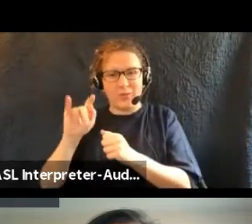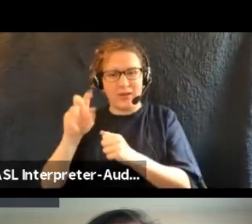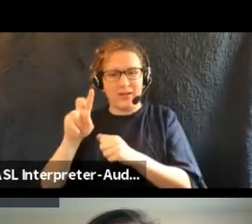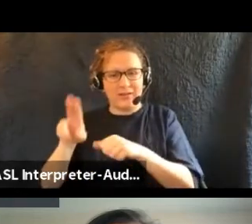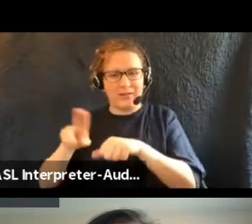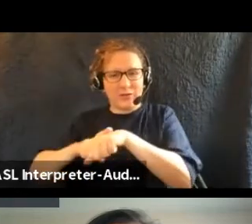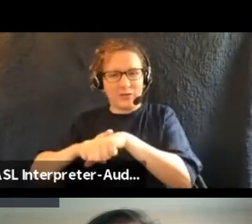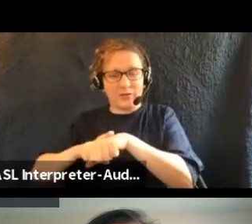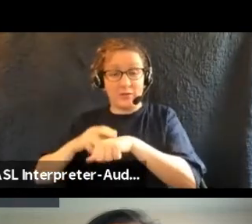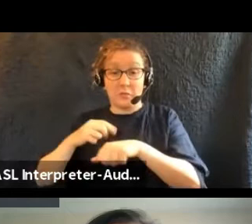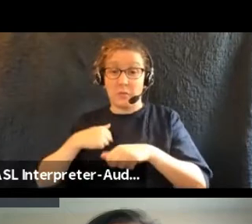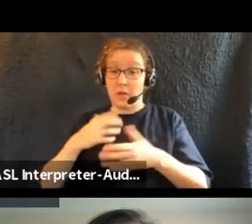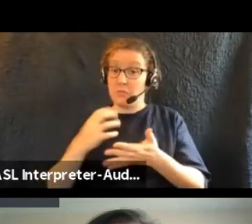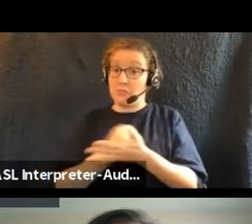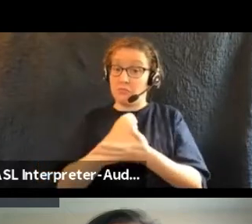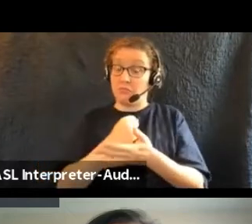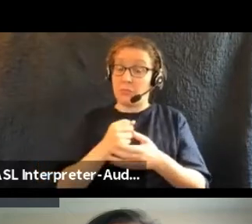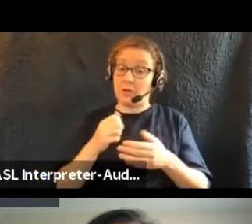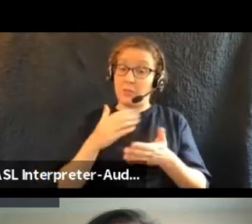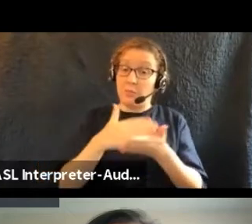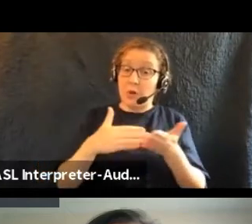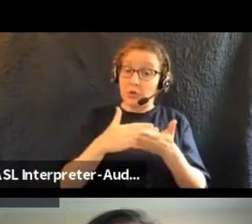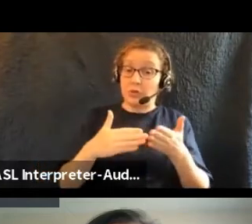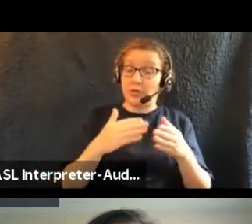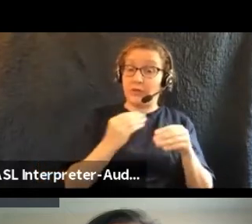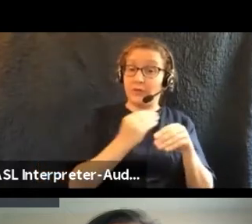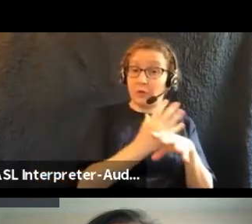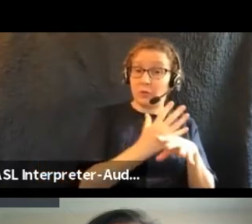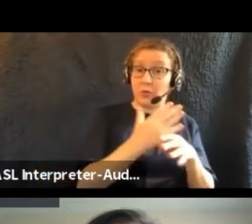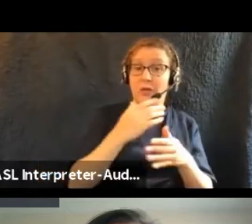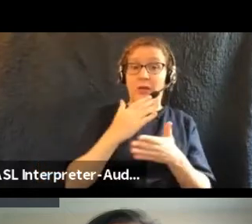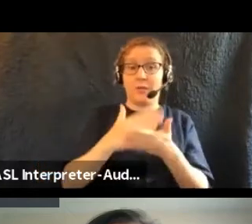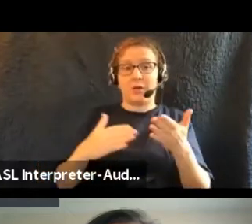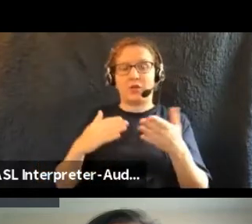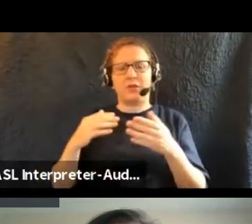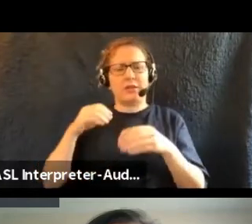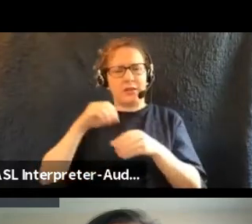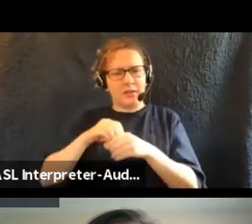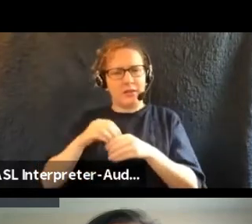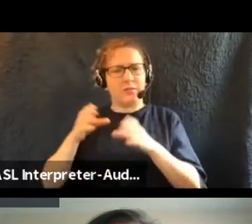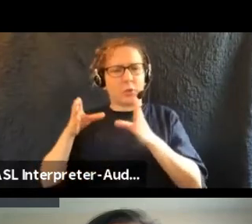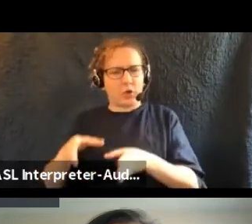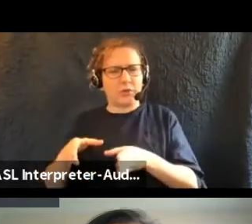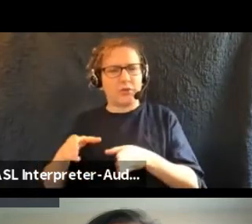virtual and partially in person internship with the International Disability Alliance